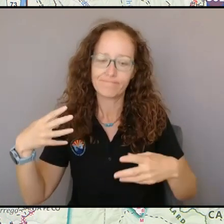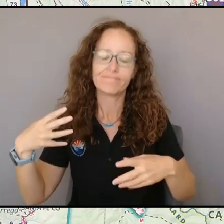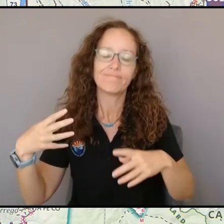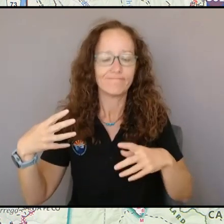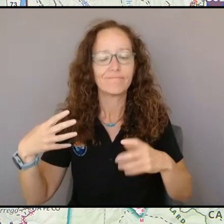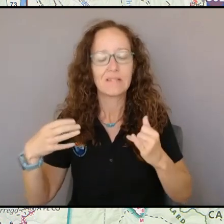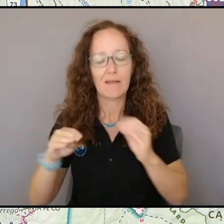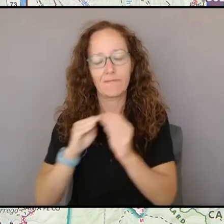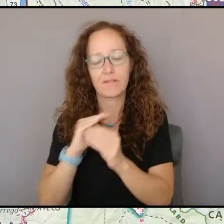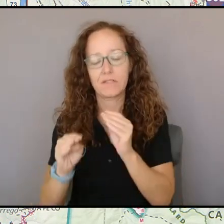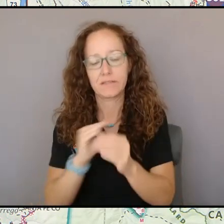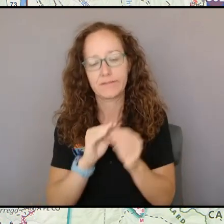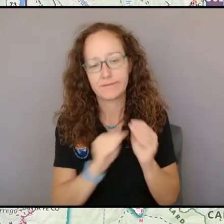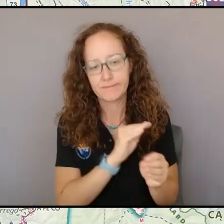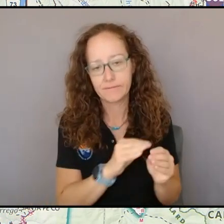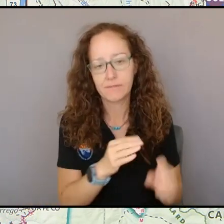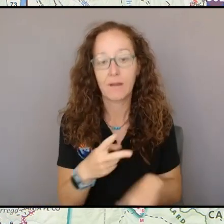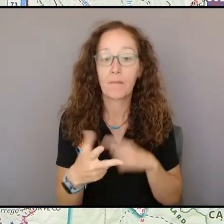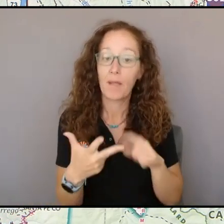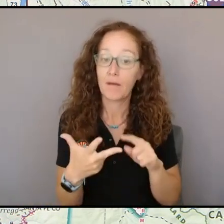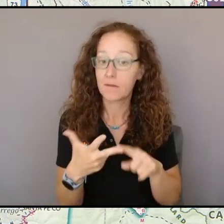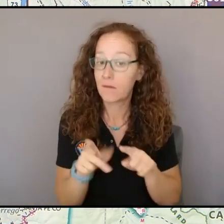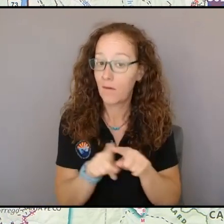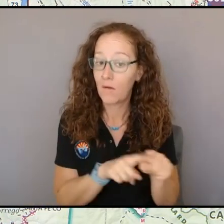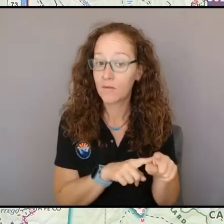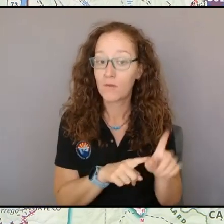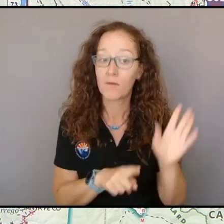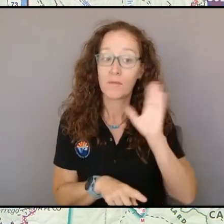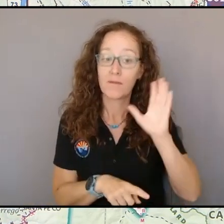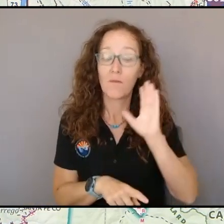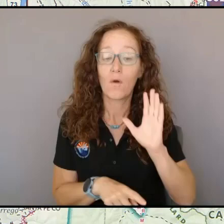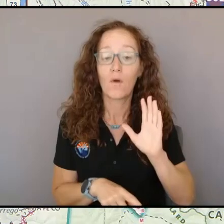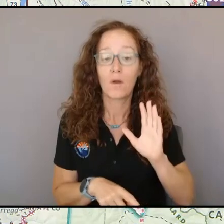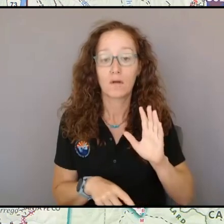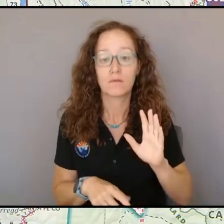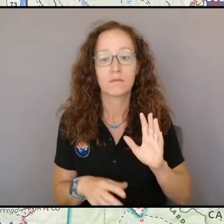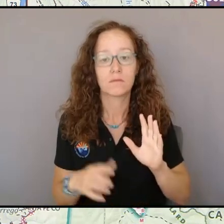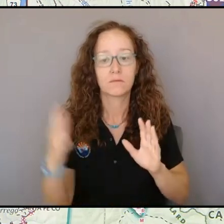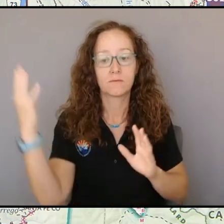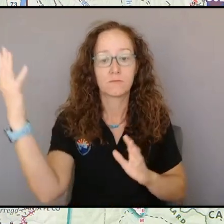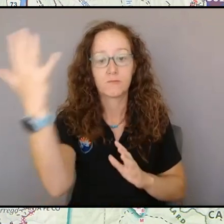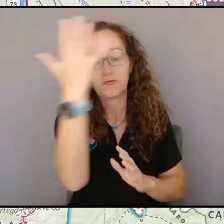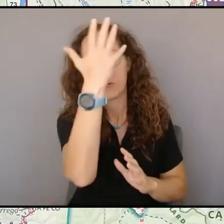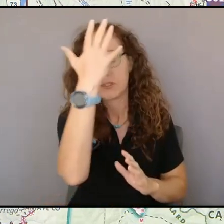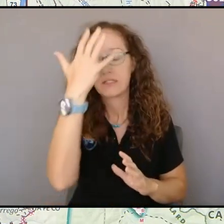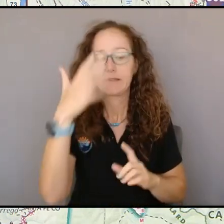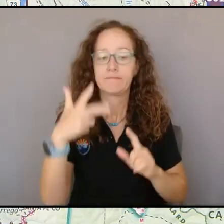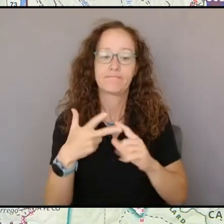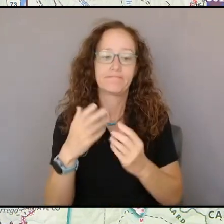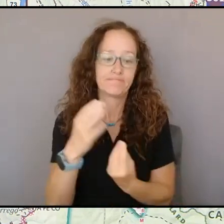operation too, we did a lot of fuel break and fuel clearing right along the fire's edge to make sure that it didn't have